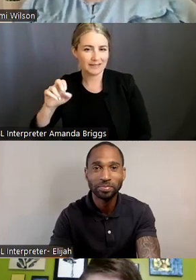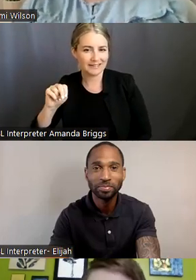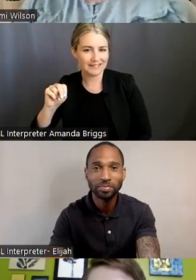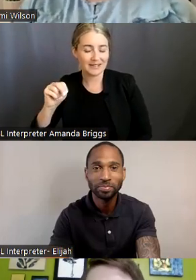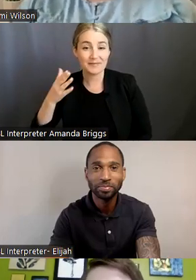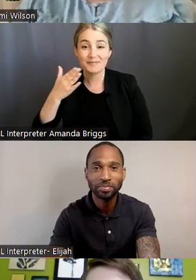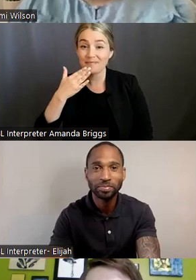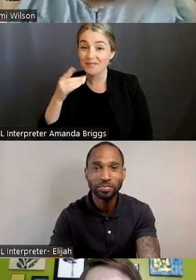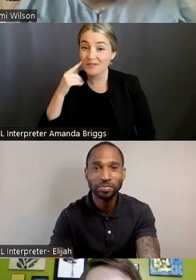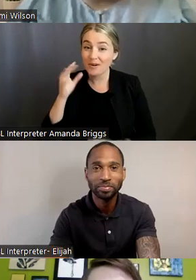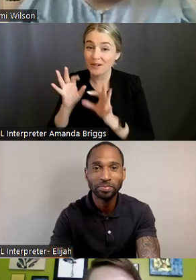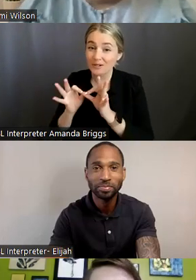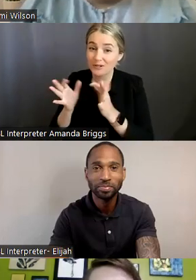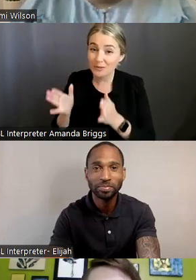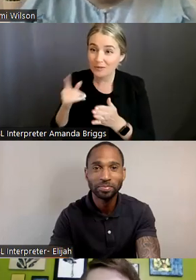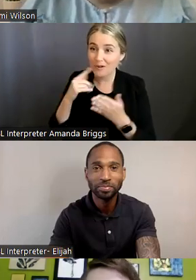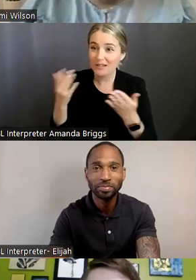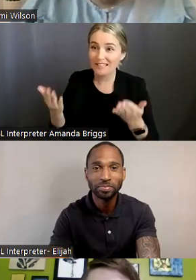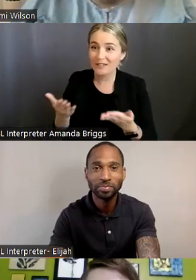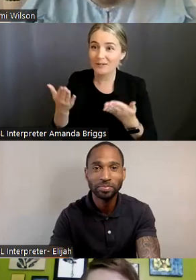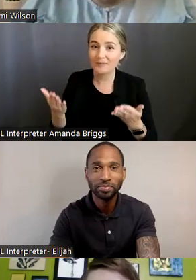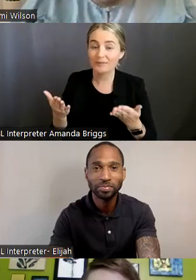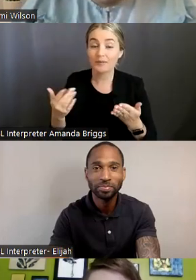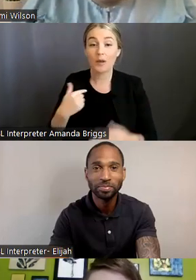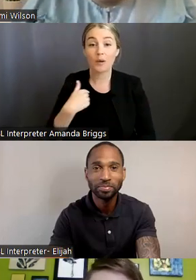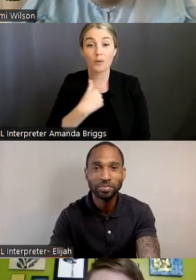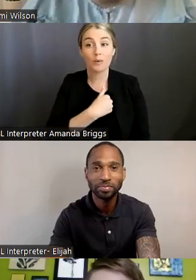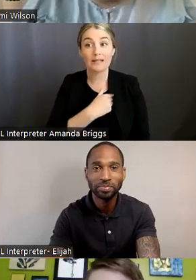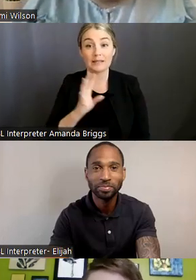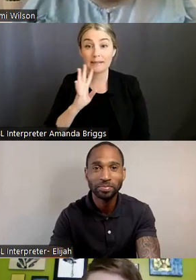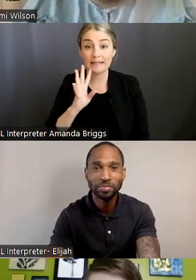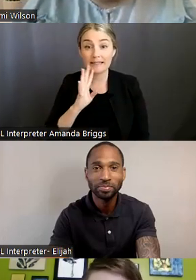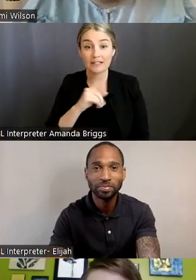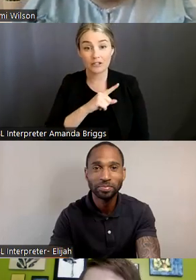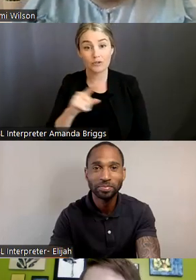here. When we are speaking, because you all are able to come off mute and ask questions,